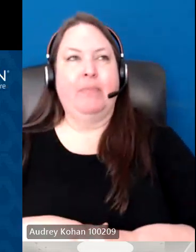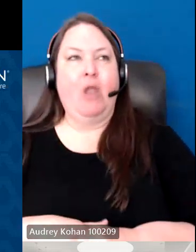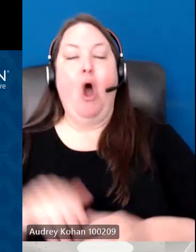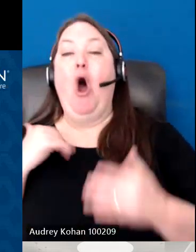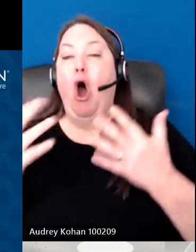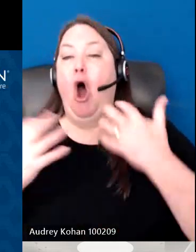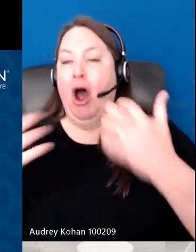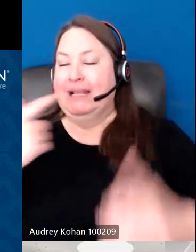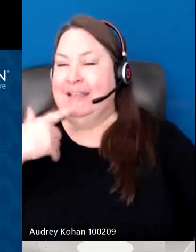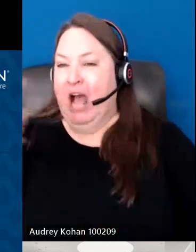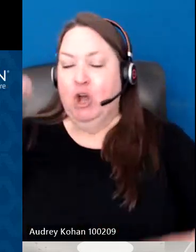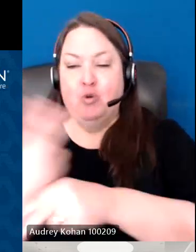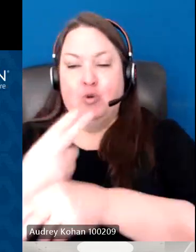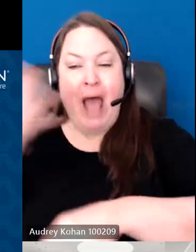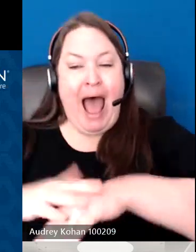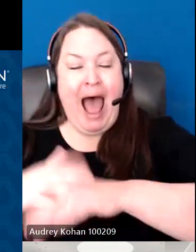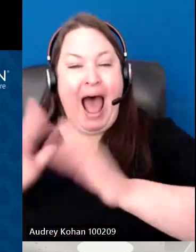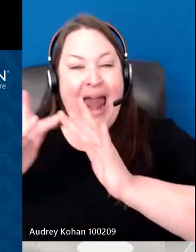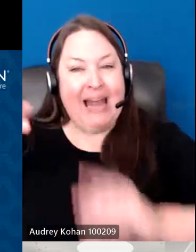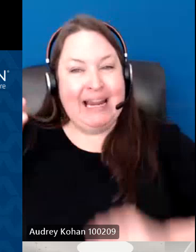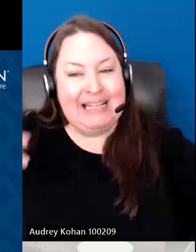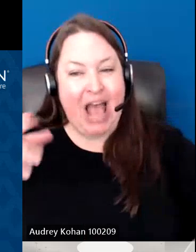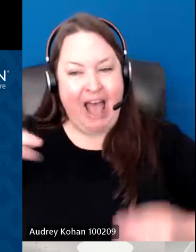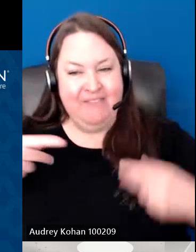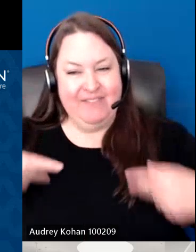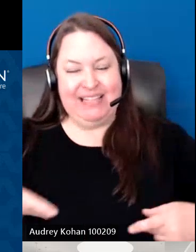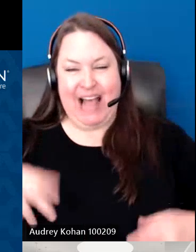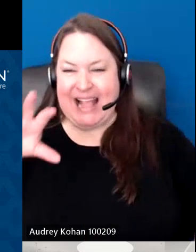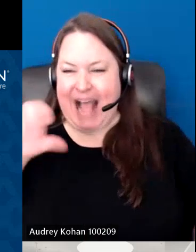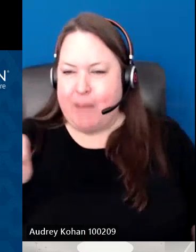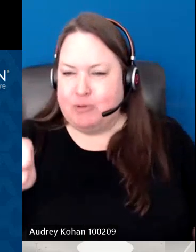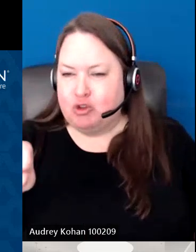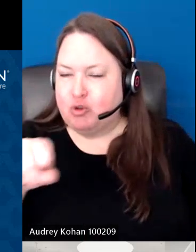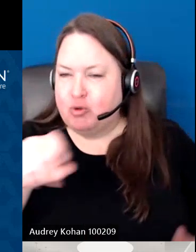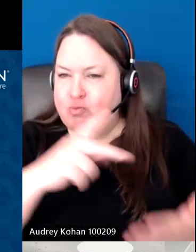they're using an online history and physical capture program that's completed by the patient